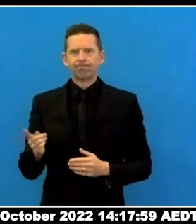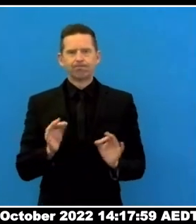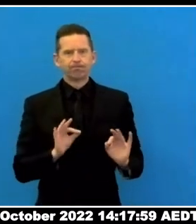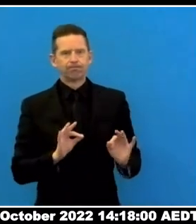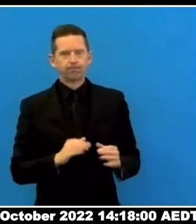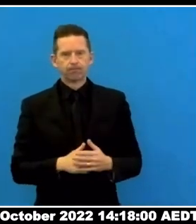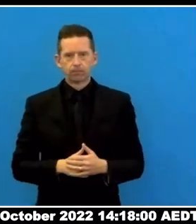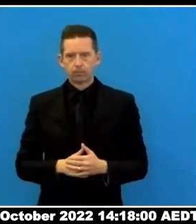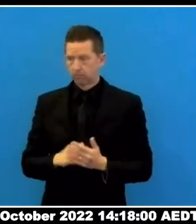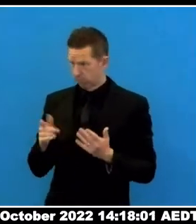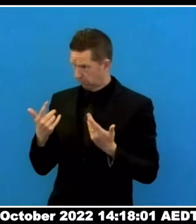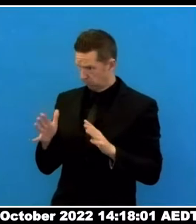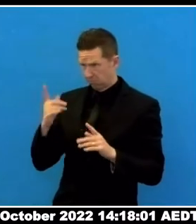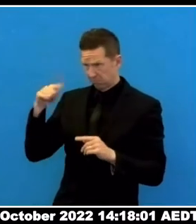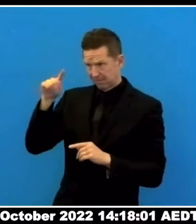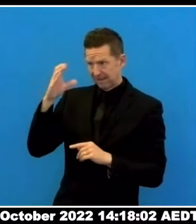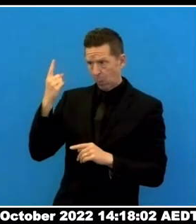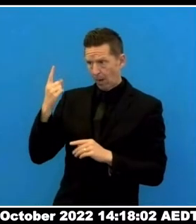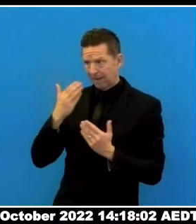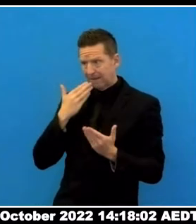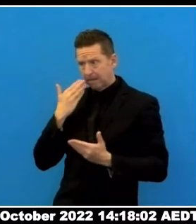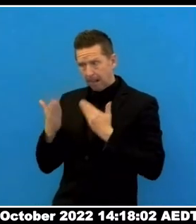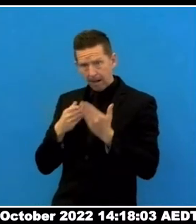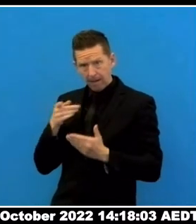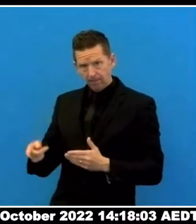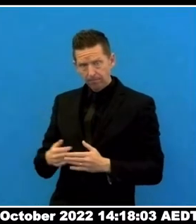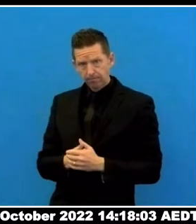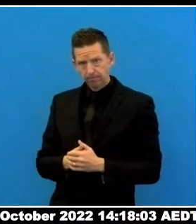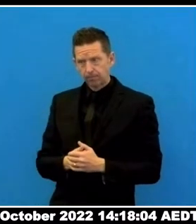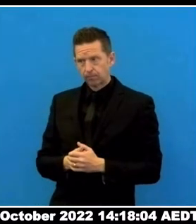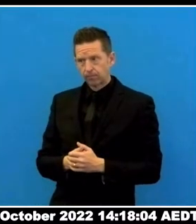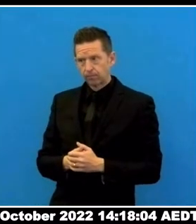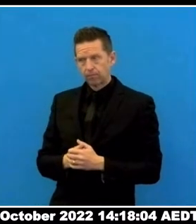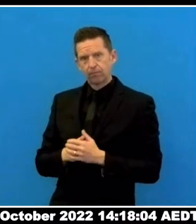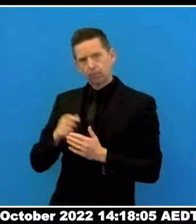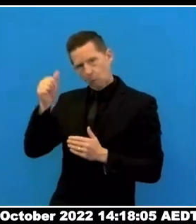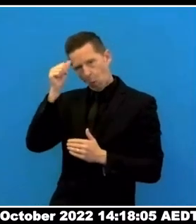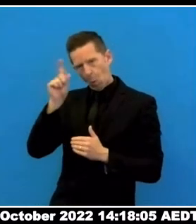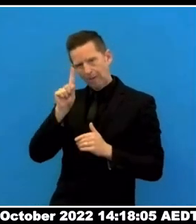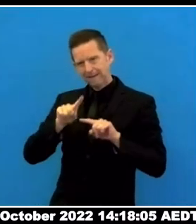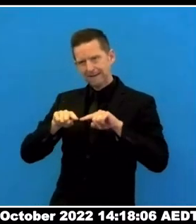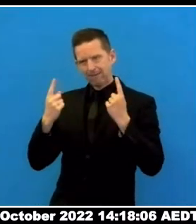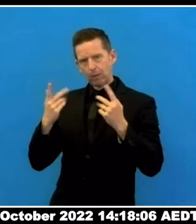Has anyone explained to you the difference between the NDIA,